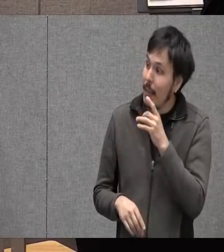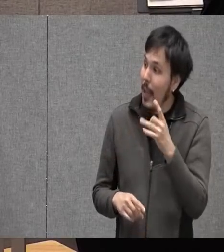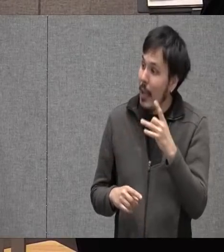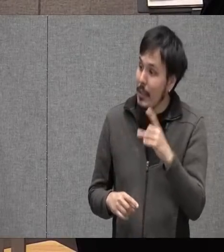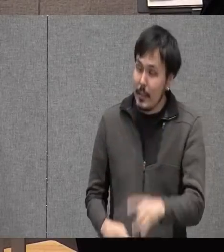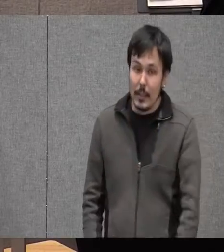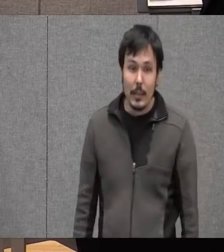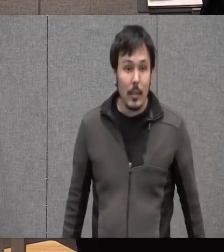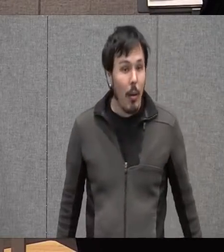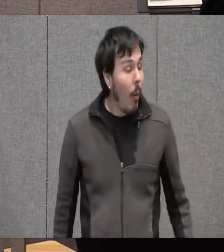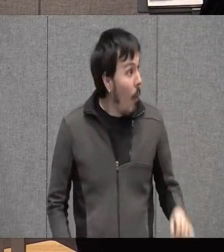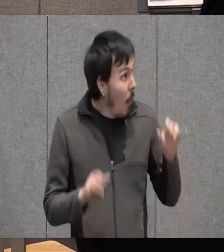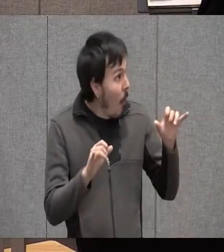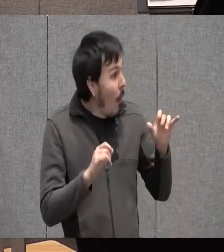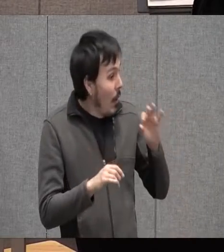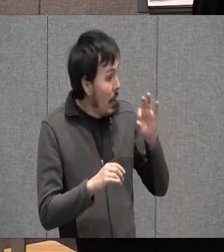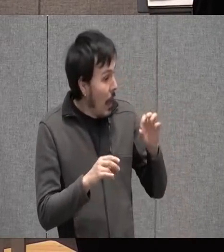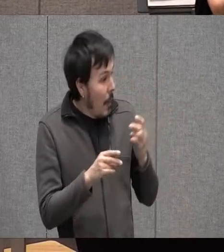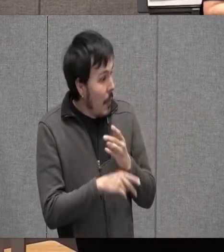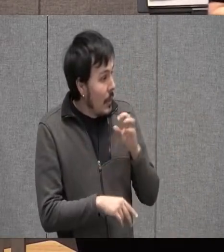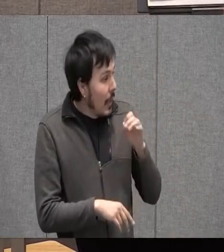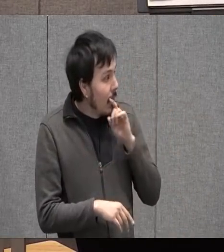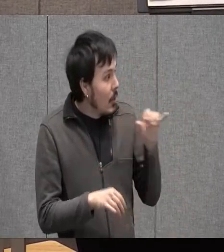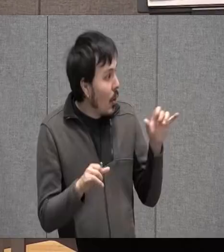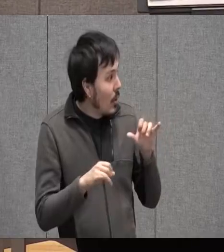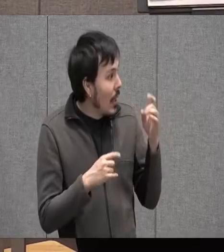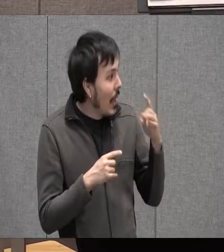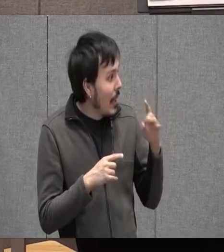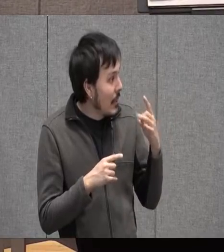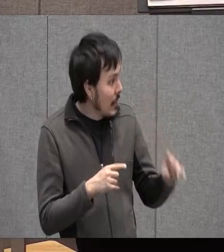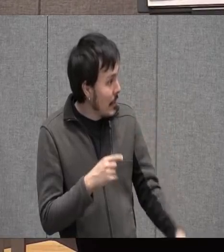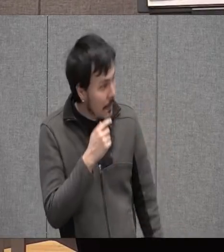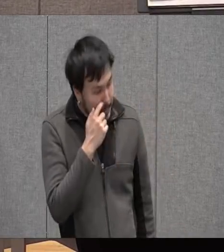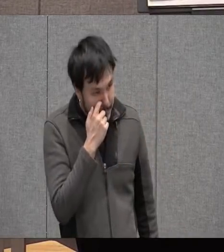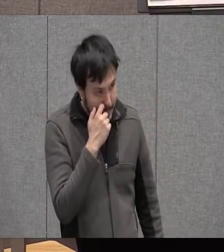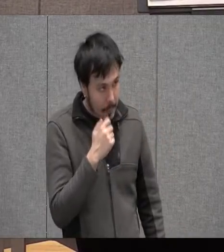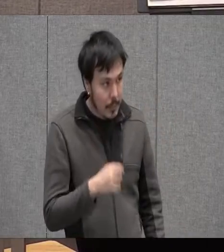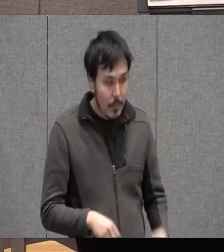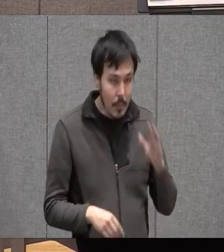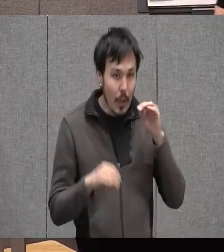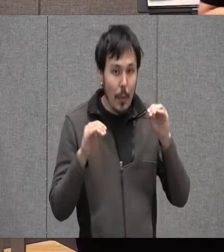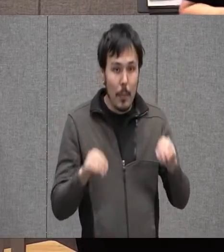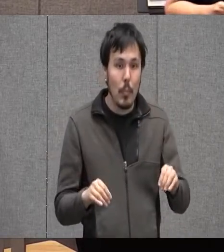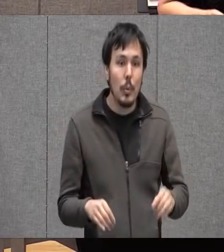Oh, okay, so nine plus nine is also 18, yeah that's right. Okay I'm gonna put yours over here. Thank you.